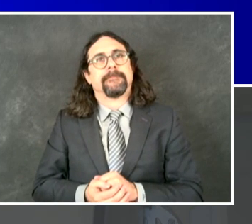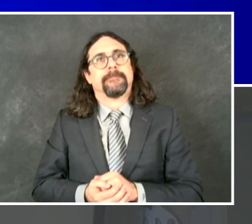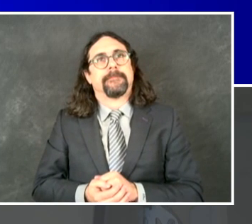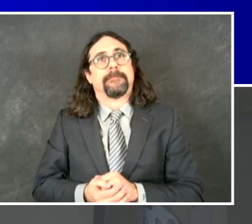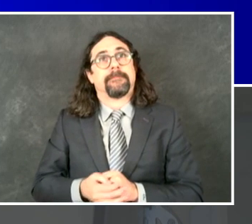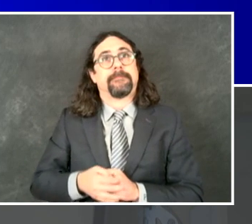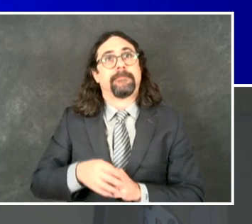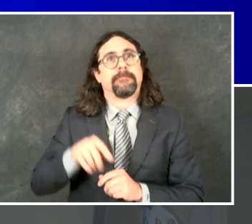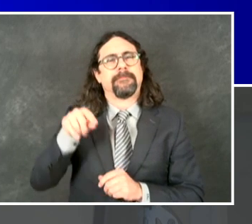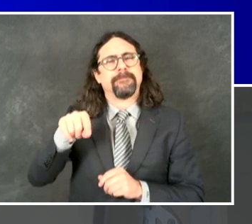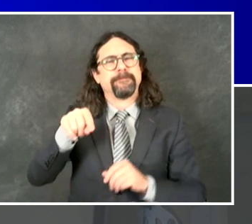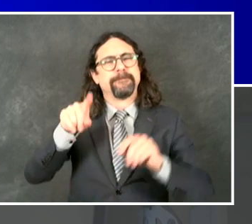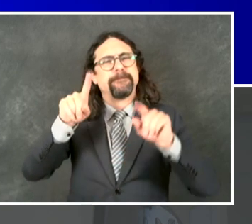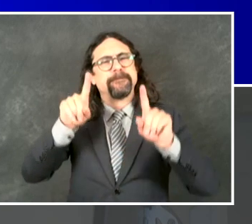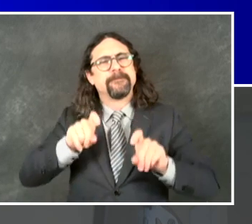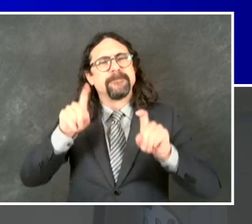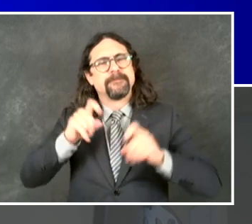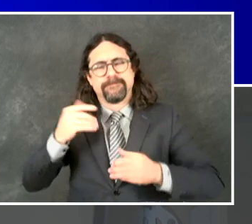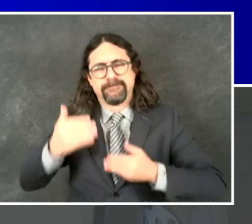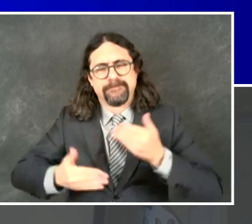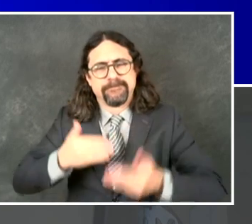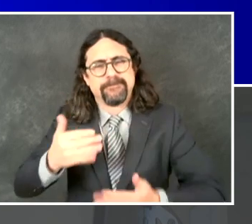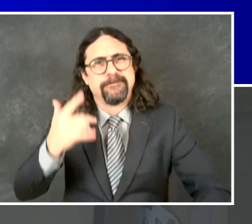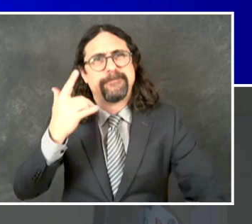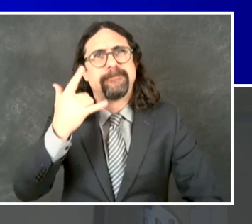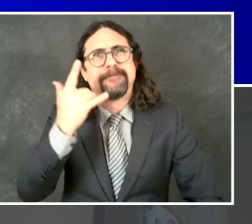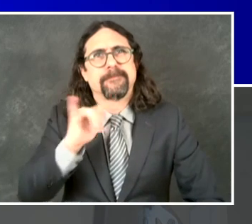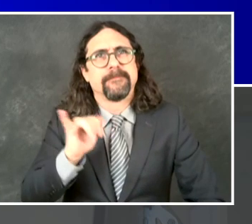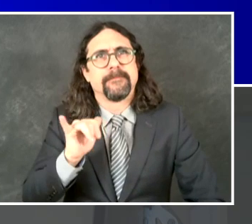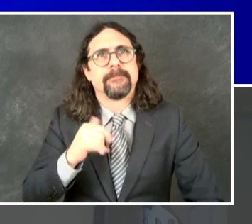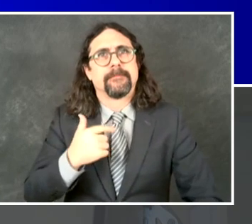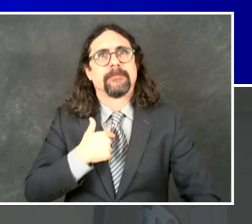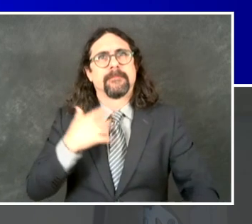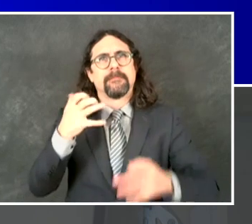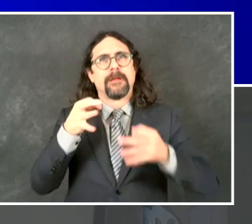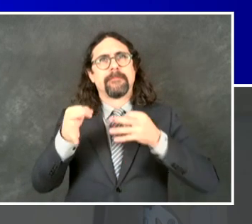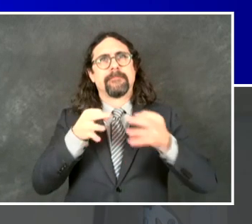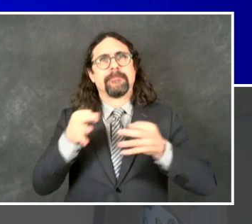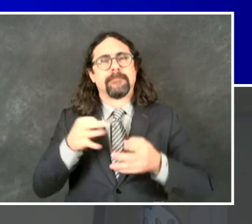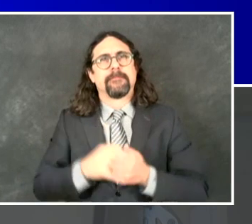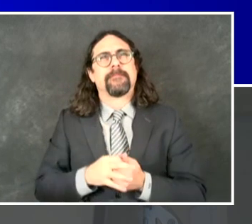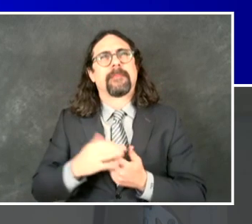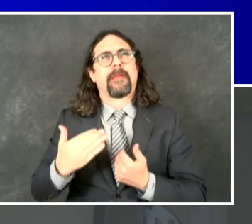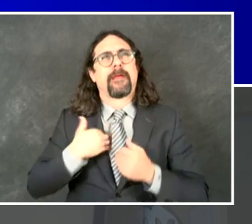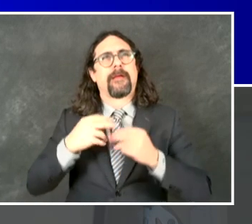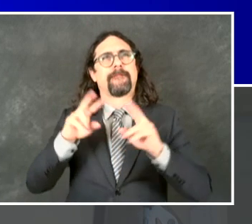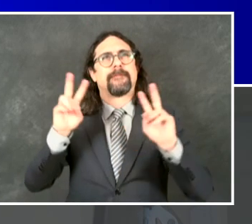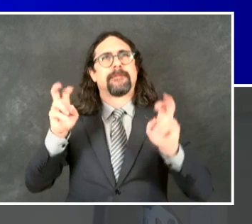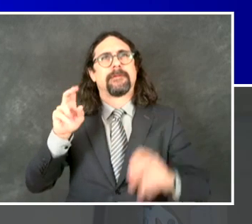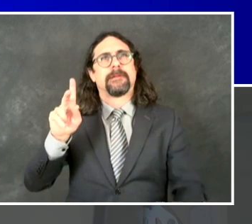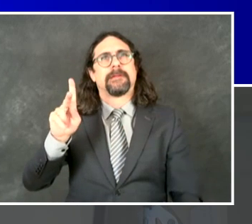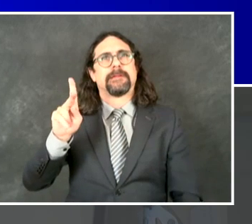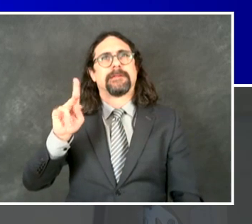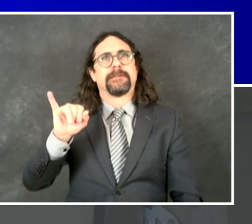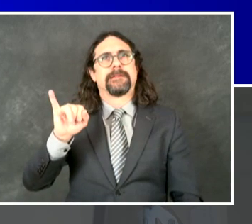PROCESS WE'VE KNOWN UP TO NOW, THE TEST KITS THAT WERE USED